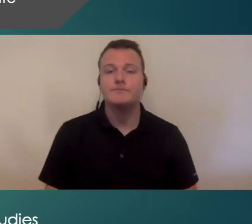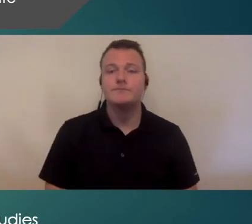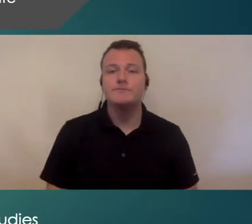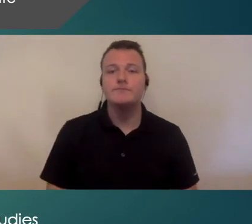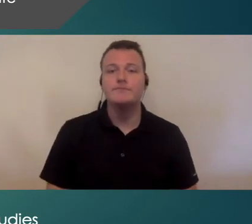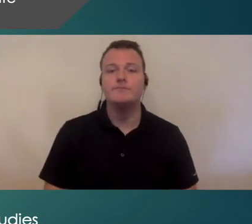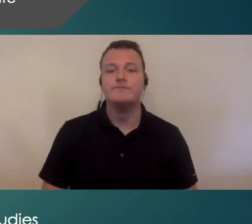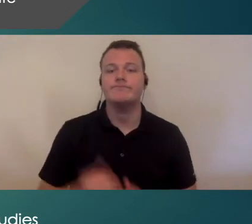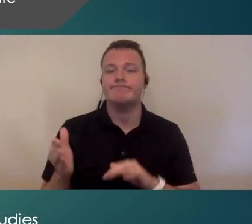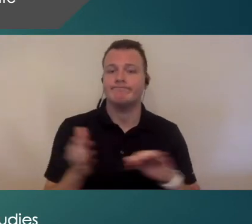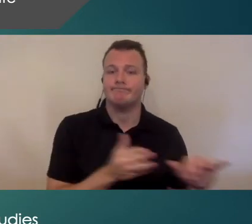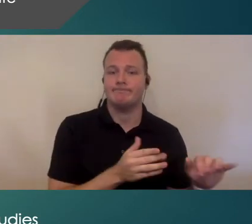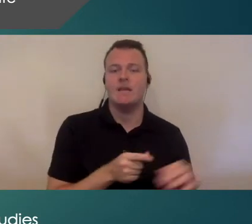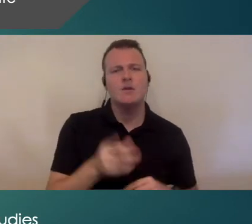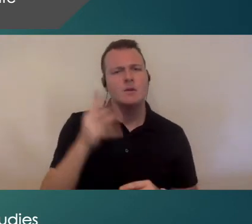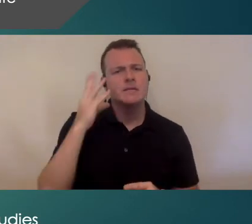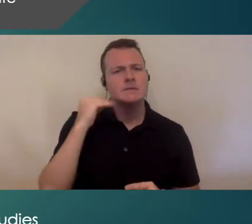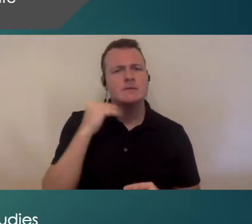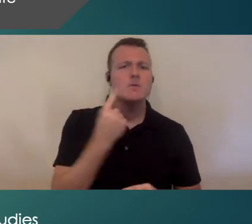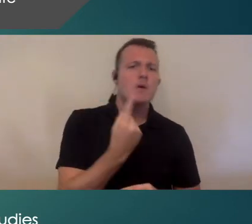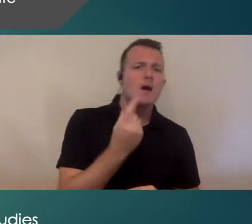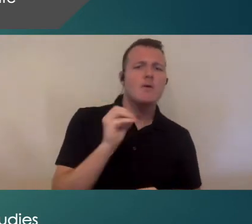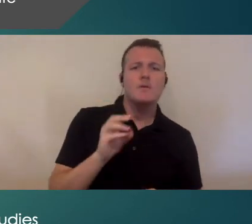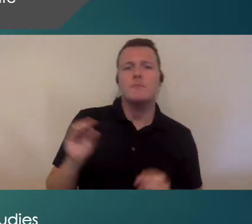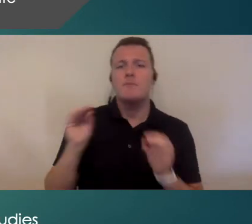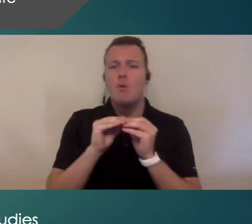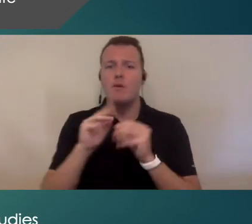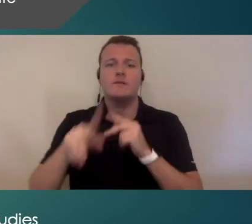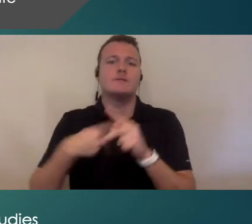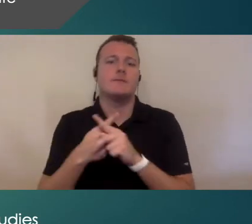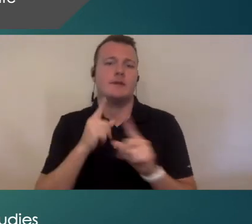going to have one or more interviews, and there are multiple types of interviews.